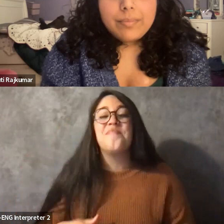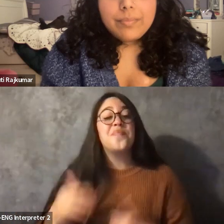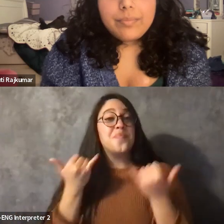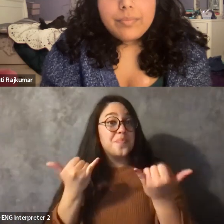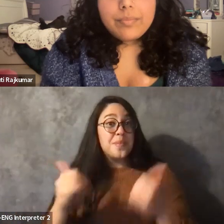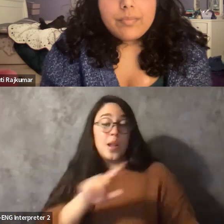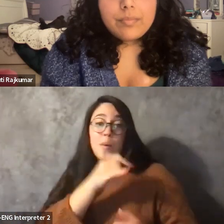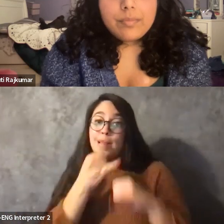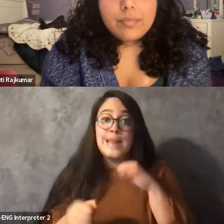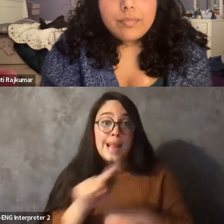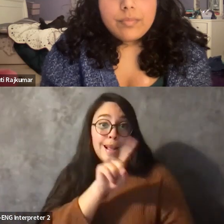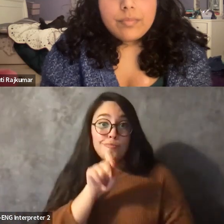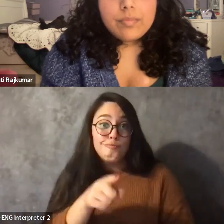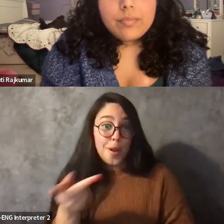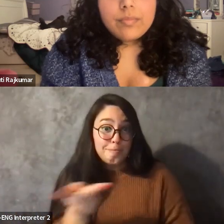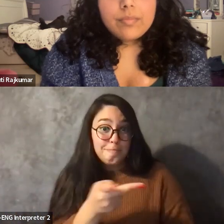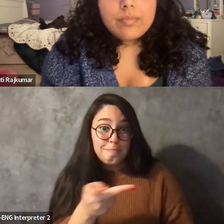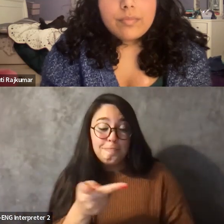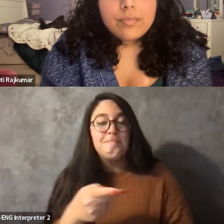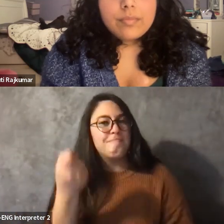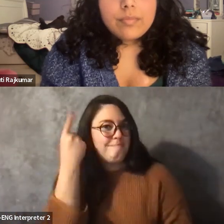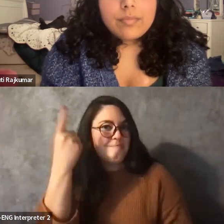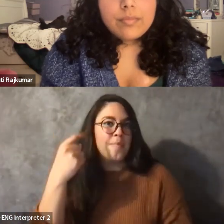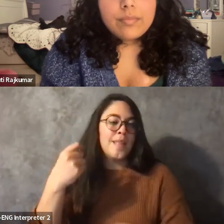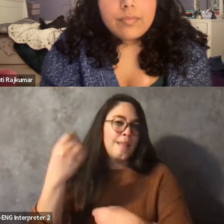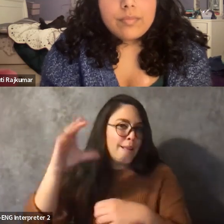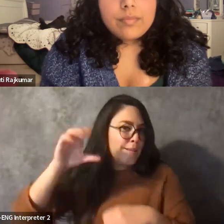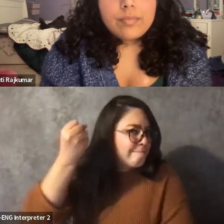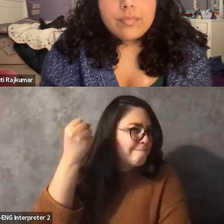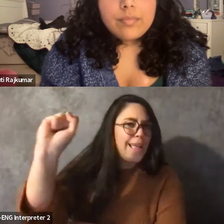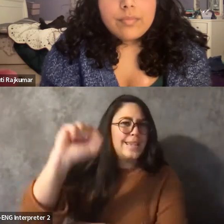So activism work can be really tiring and draining, as we know,